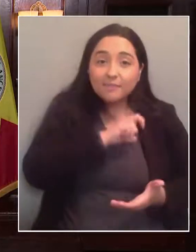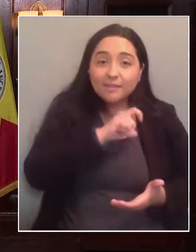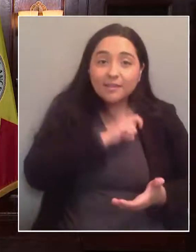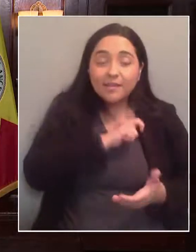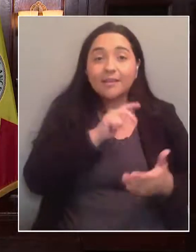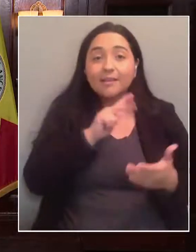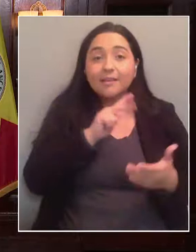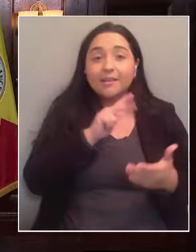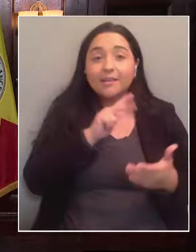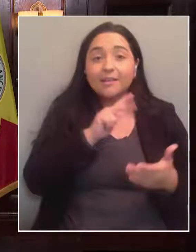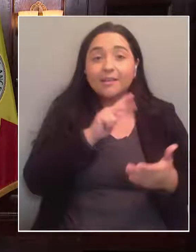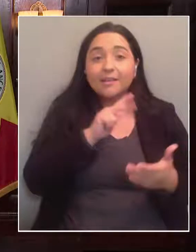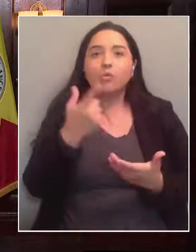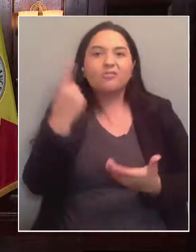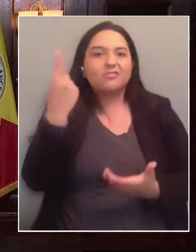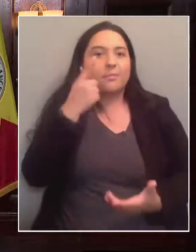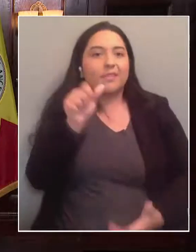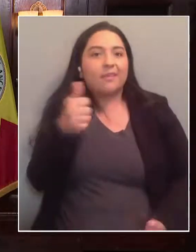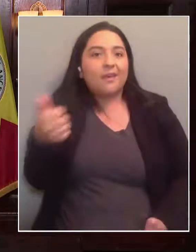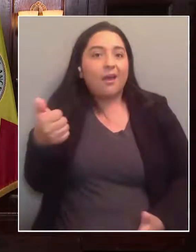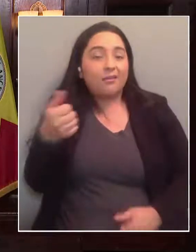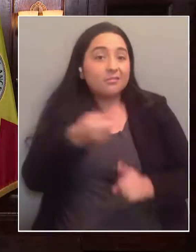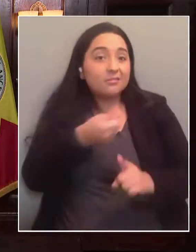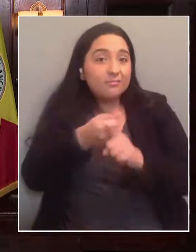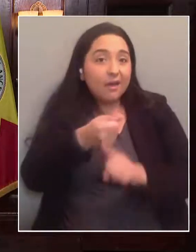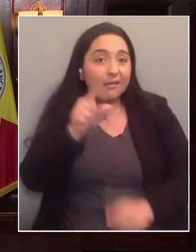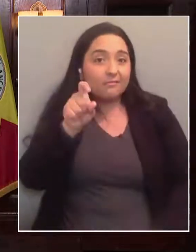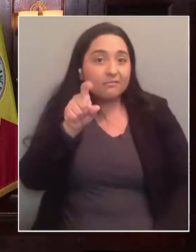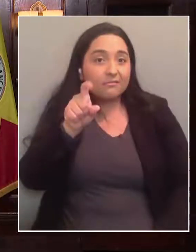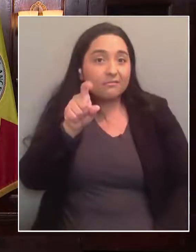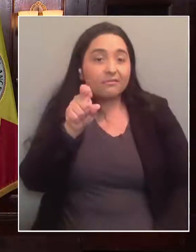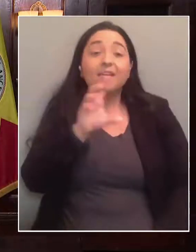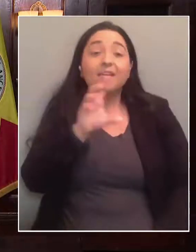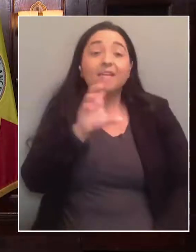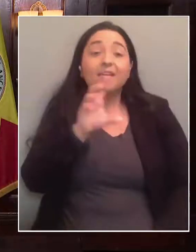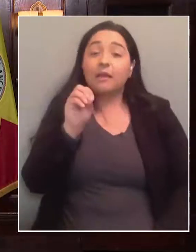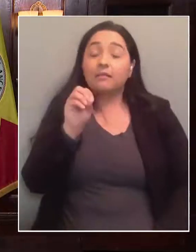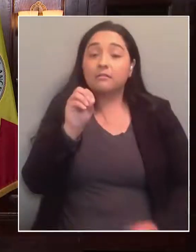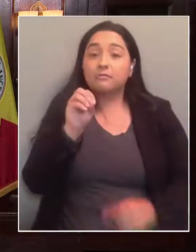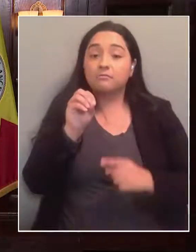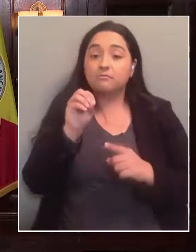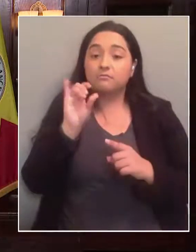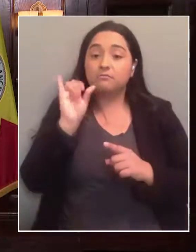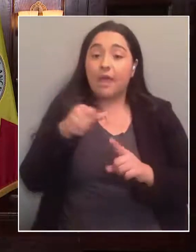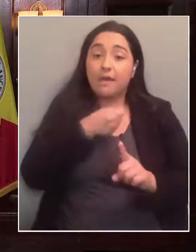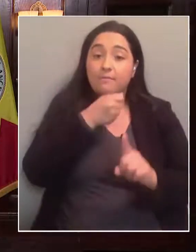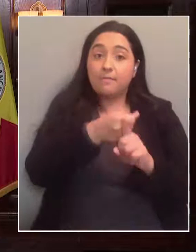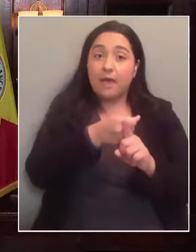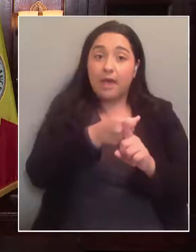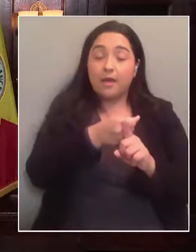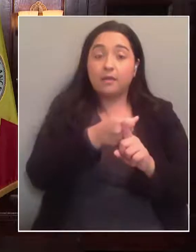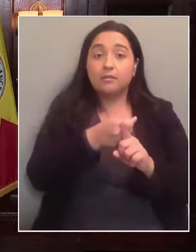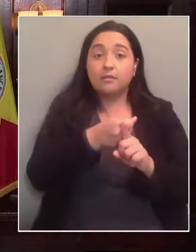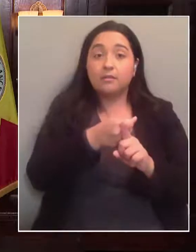AND SORT OF TIED TO THAT, COULD SOME OF THESE IMPACT BE AVERTED IF POLICE ALSO AGREED TO DIFFER